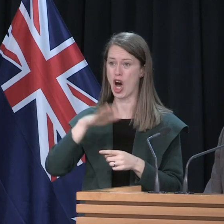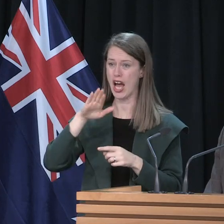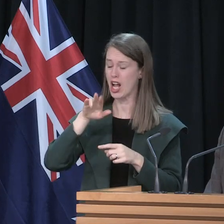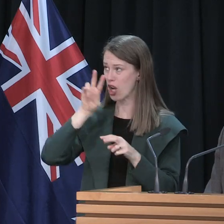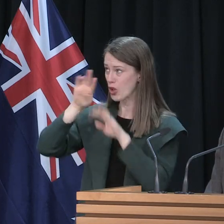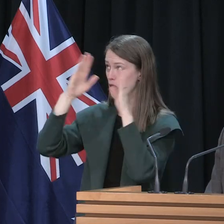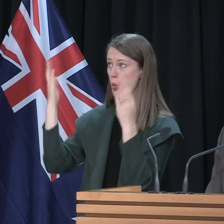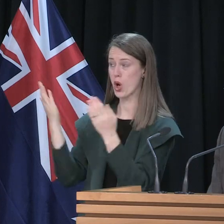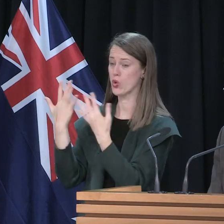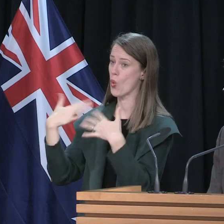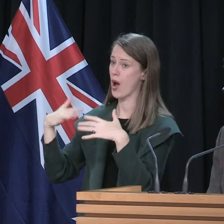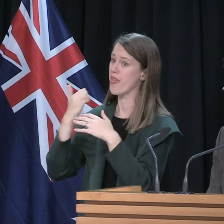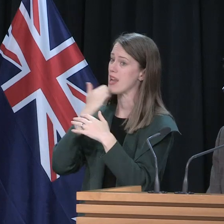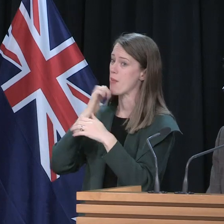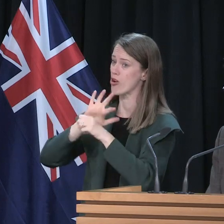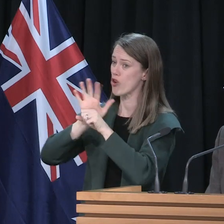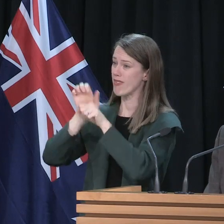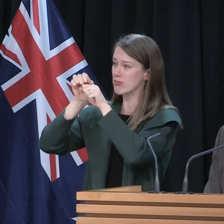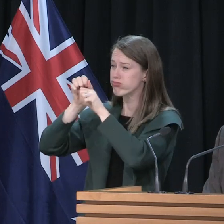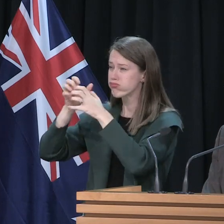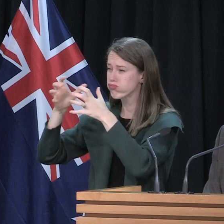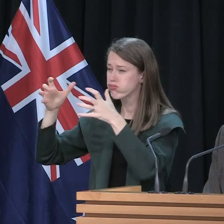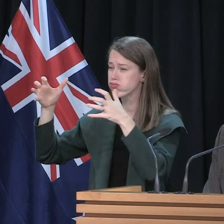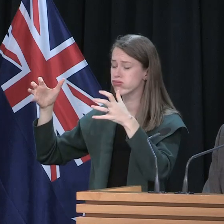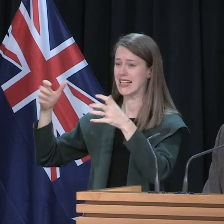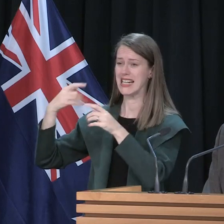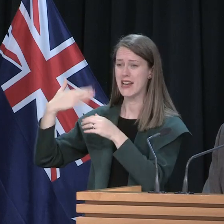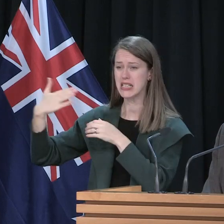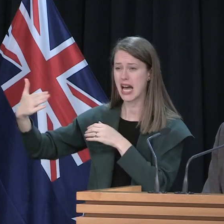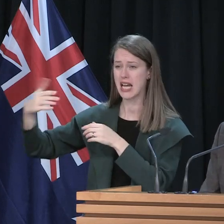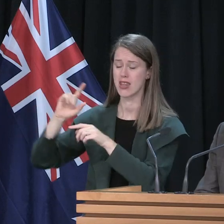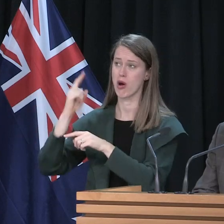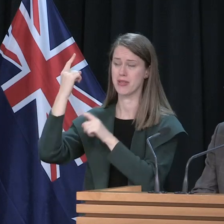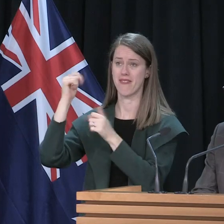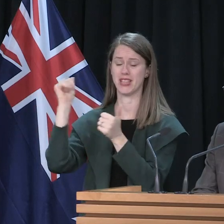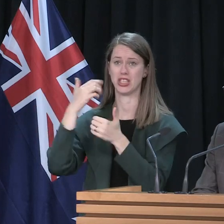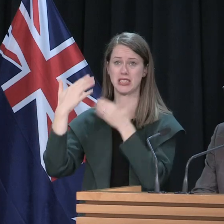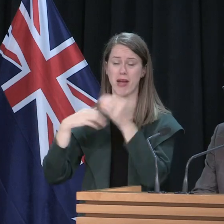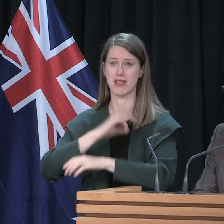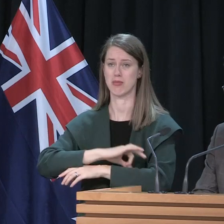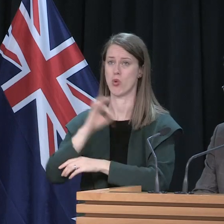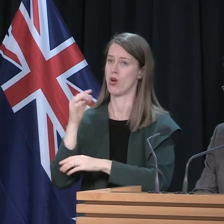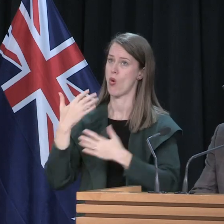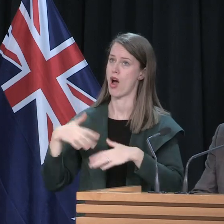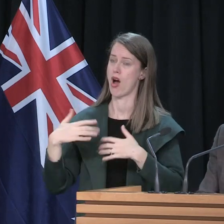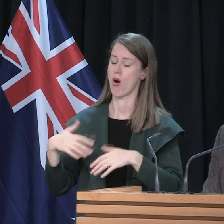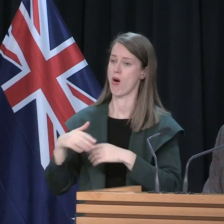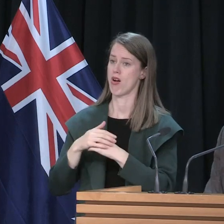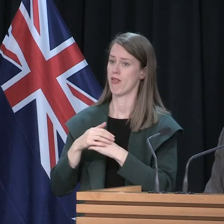the risk has not gone away. If you look around the rest of the world, the risk is right there and it's growing every